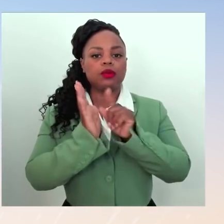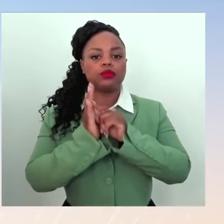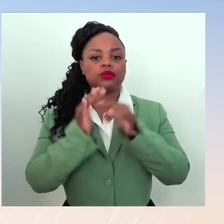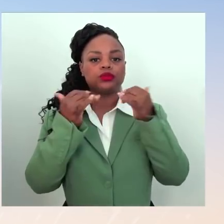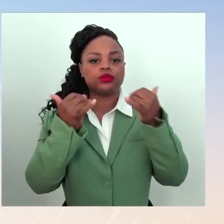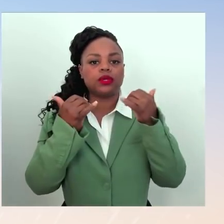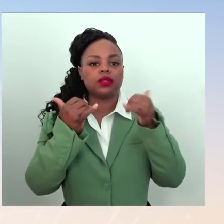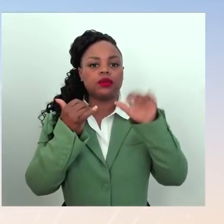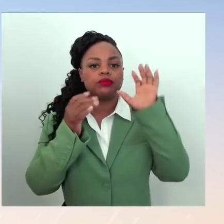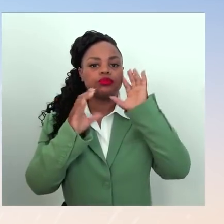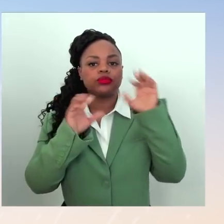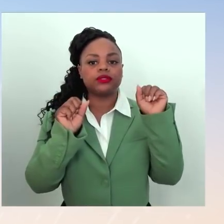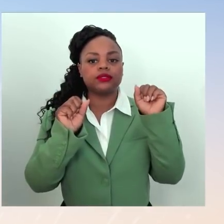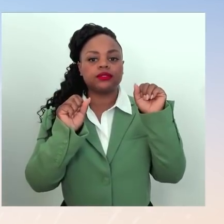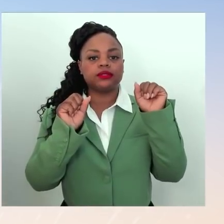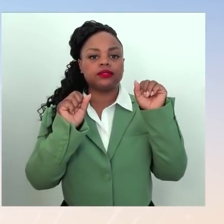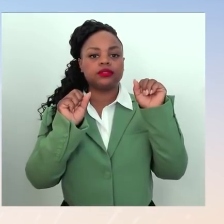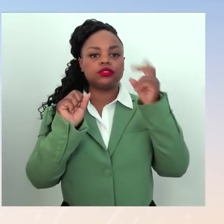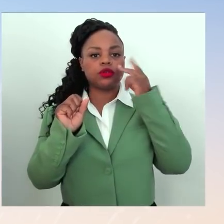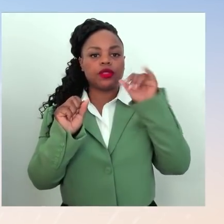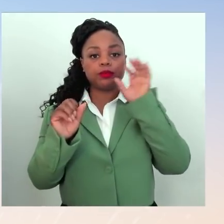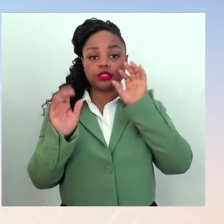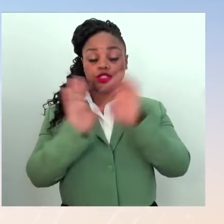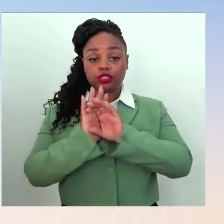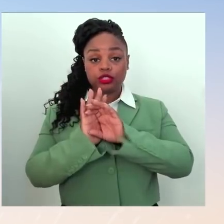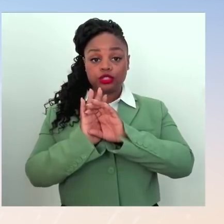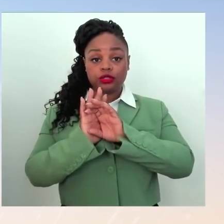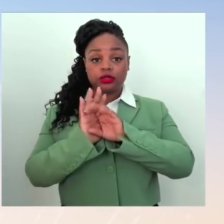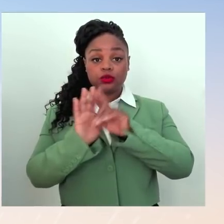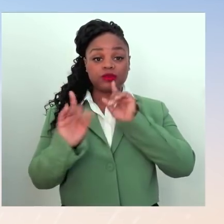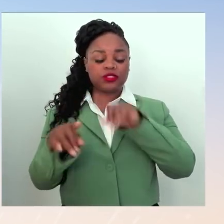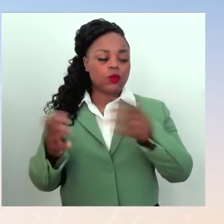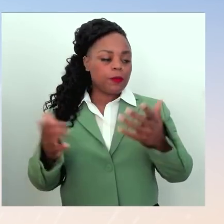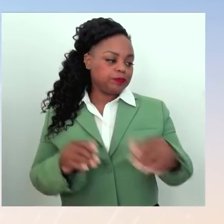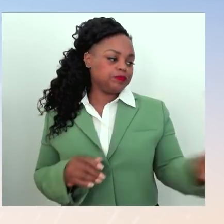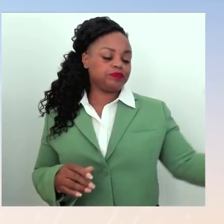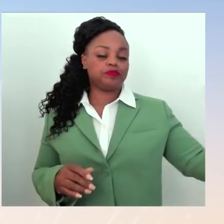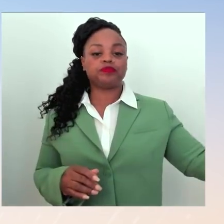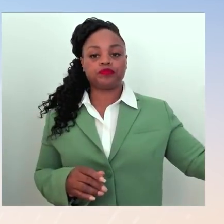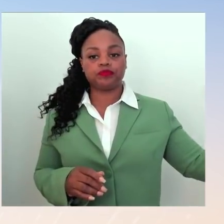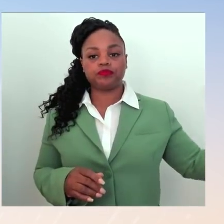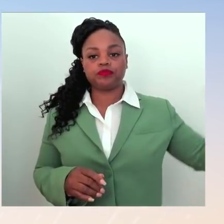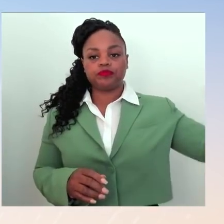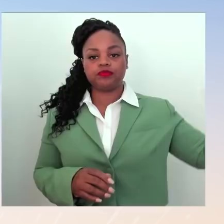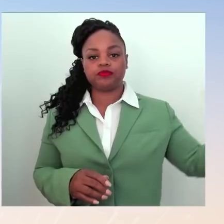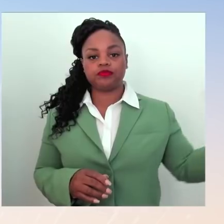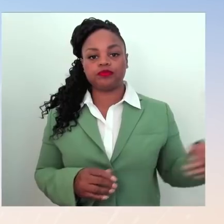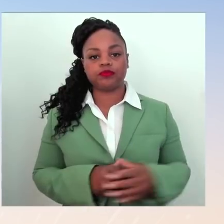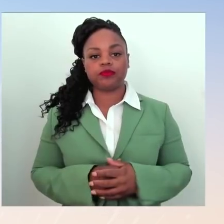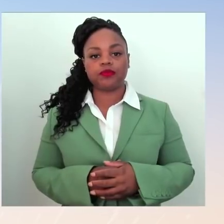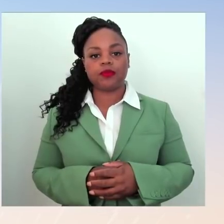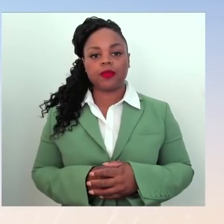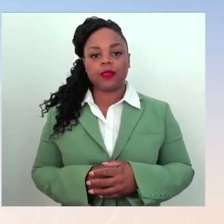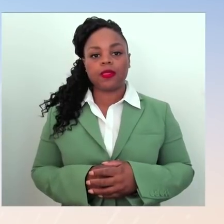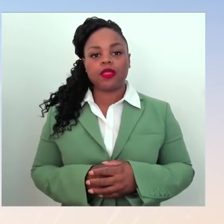if so; and more broadly, does he -- has he been affected on a personal level by some of the imagery that's come out?